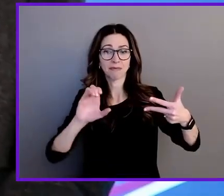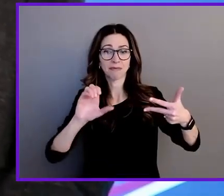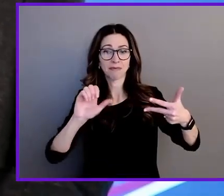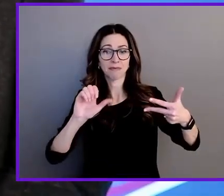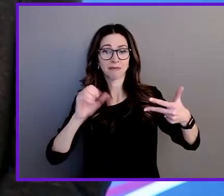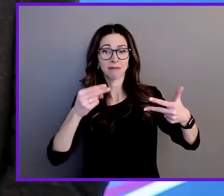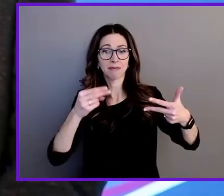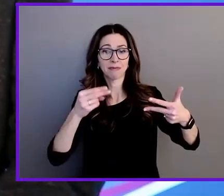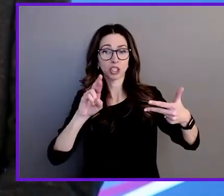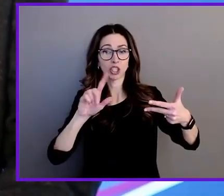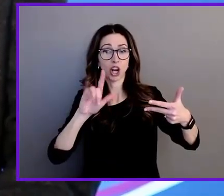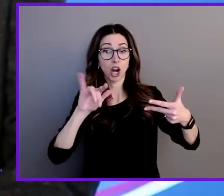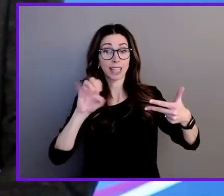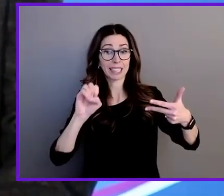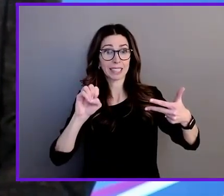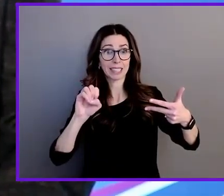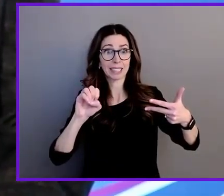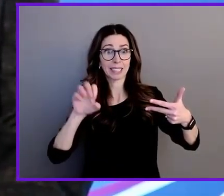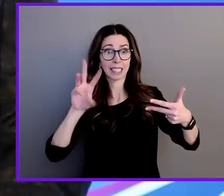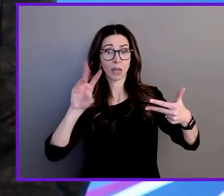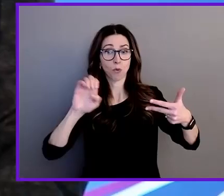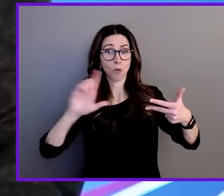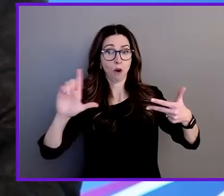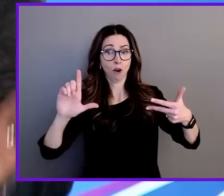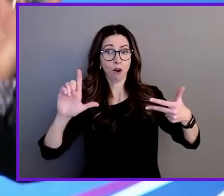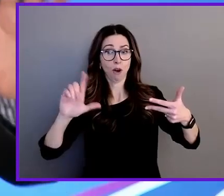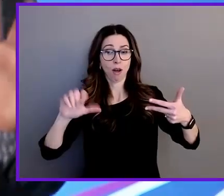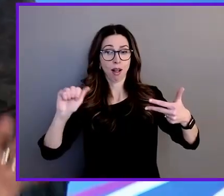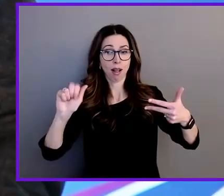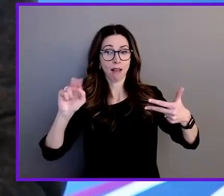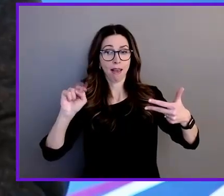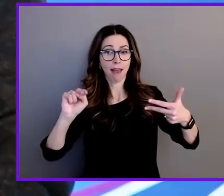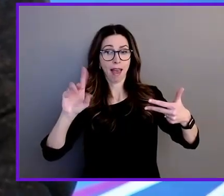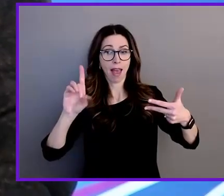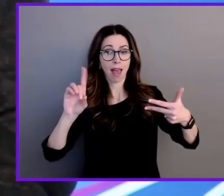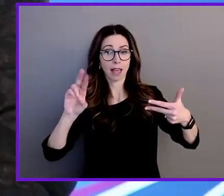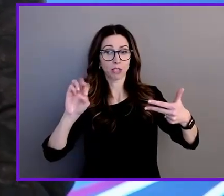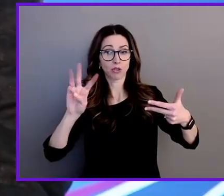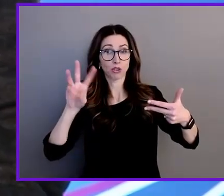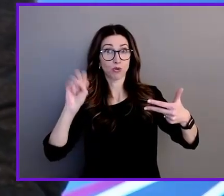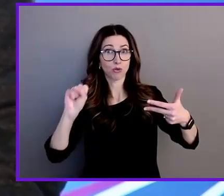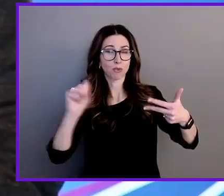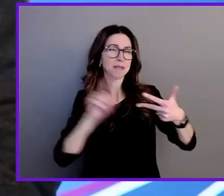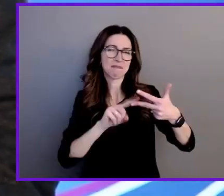who unfortunately couldn’t be with us here today but I’m sure he is watching online.